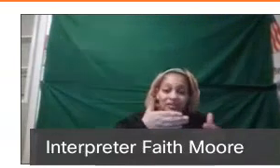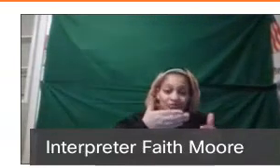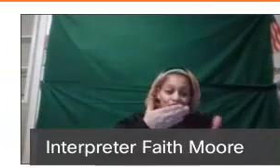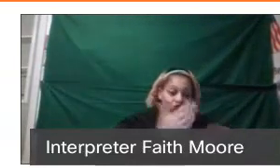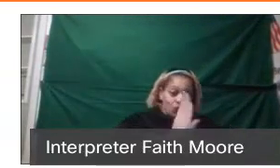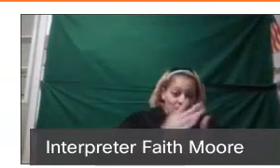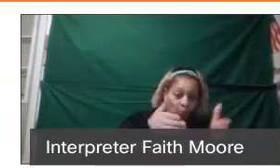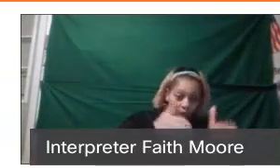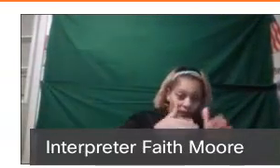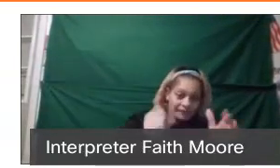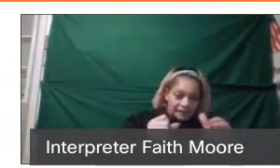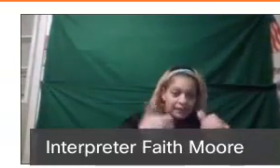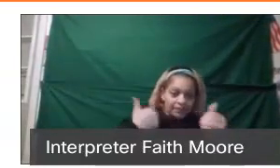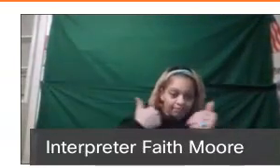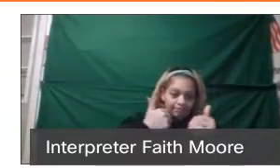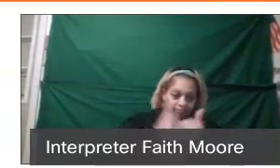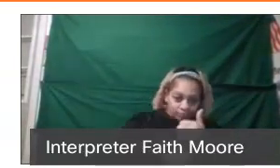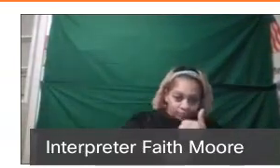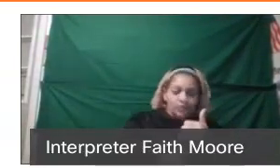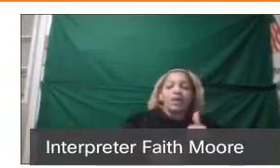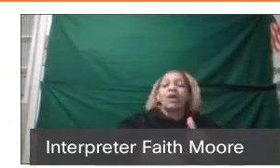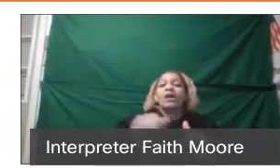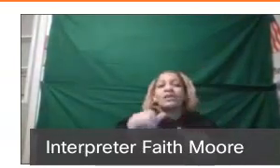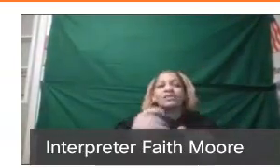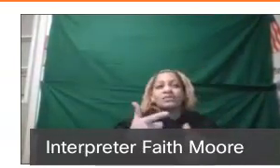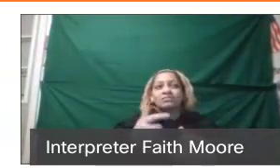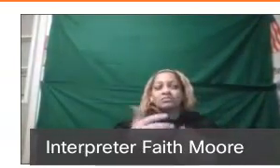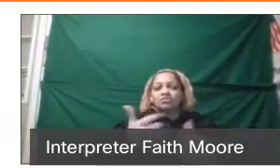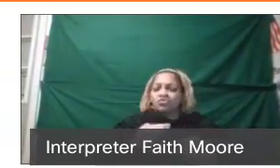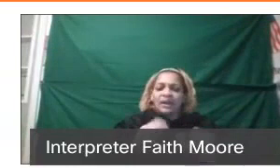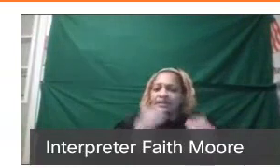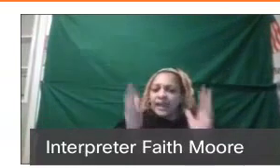Oh, I see what you mean for clarification on what what the desired.